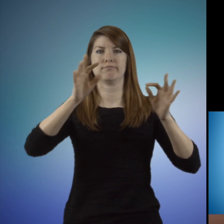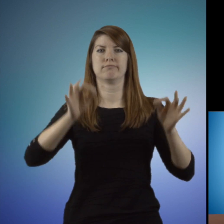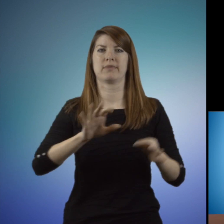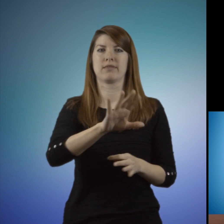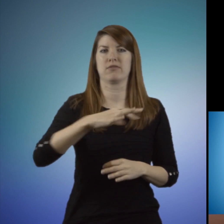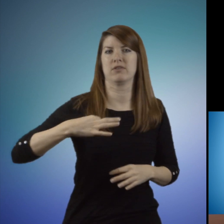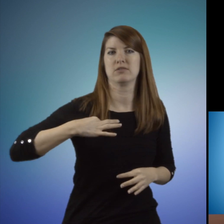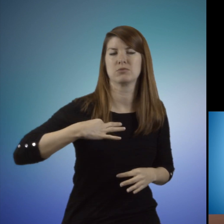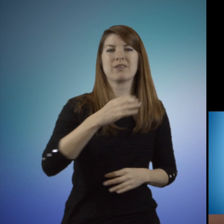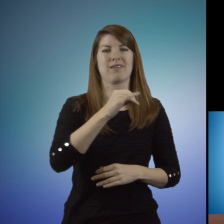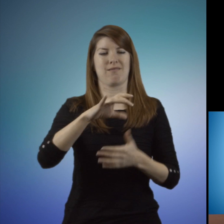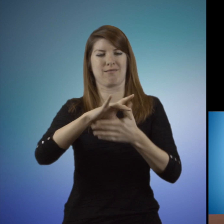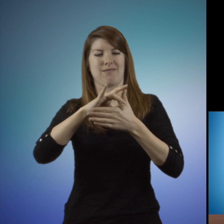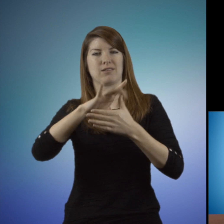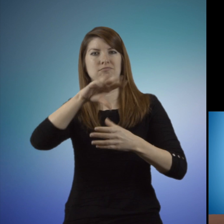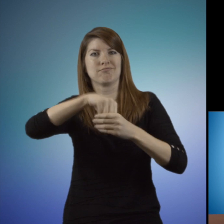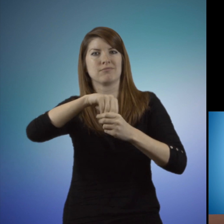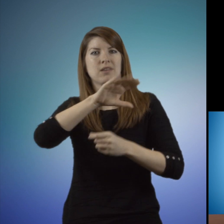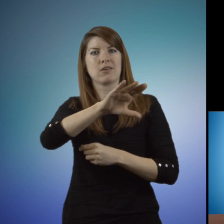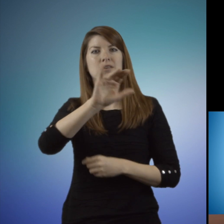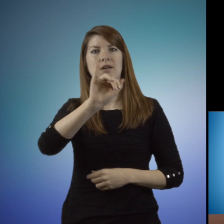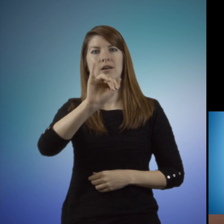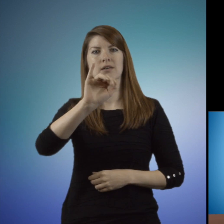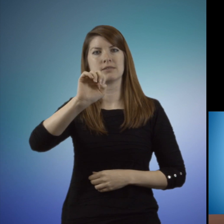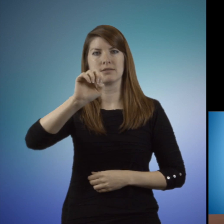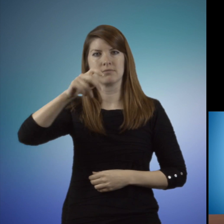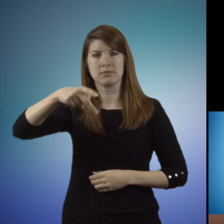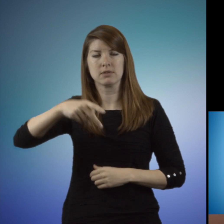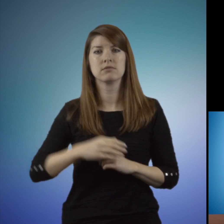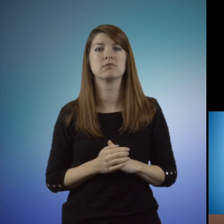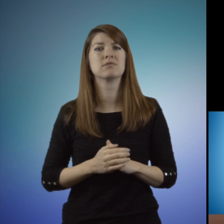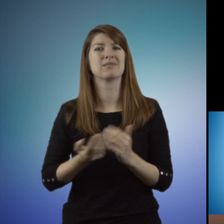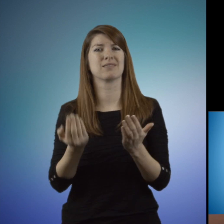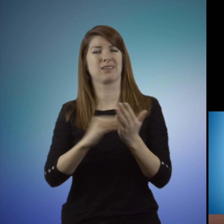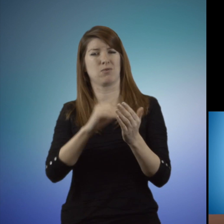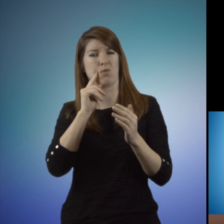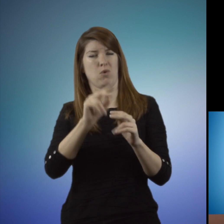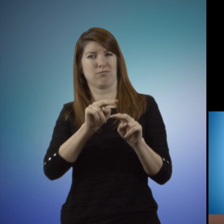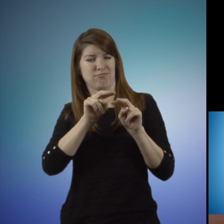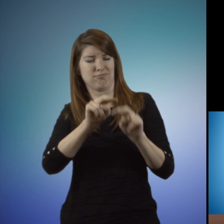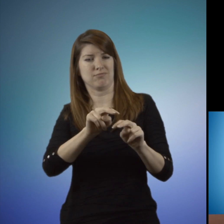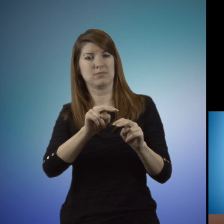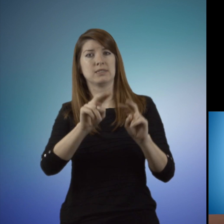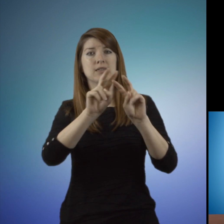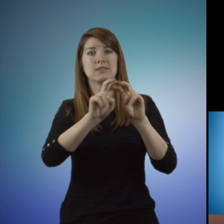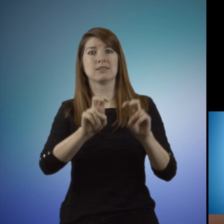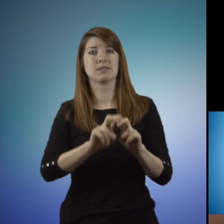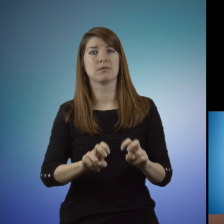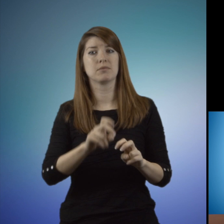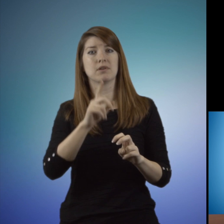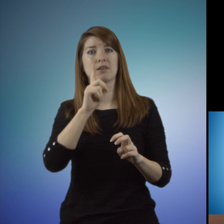And we're looking, again, at services that are going to enable your child to participate in preschool activities.